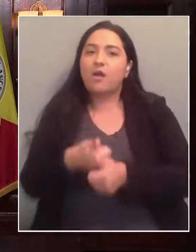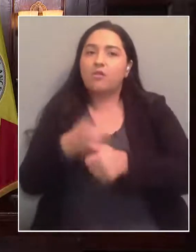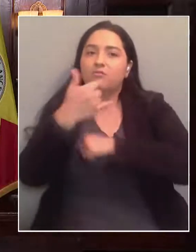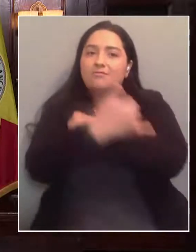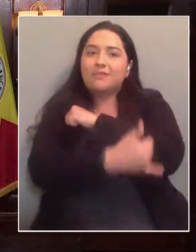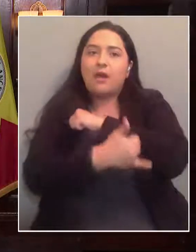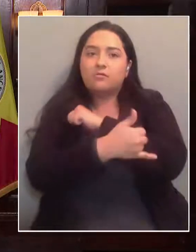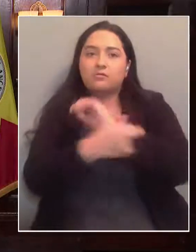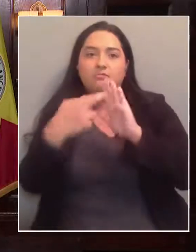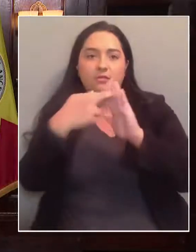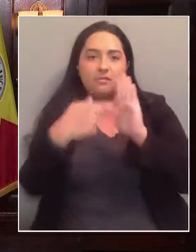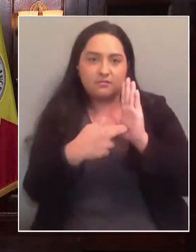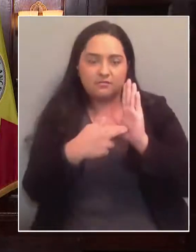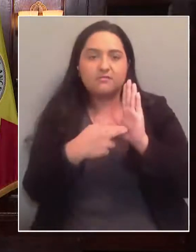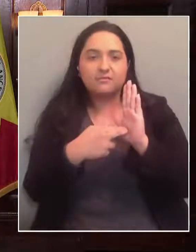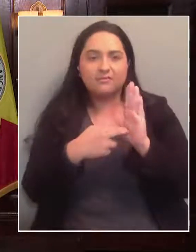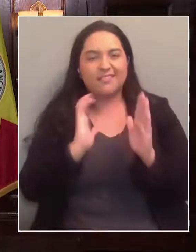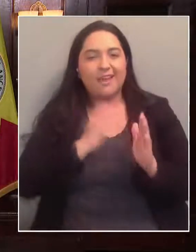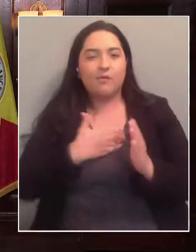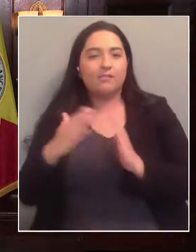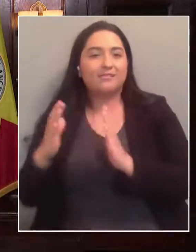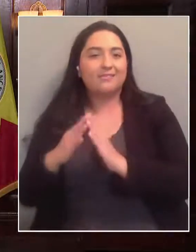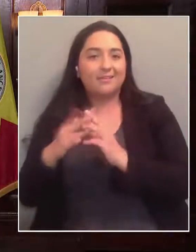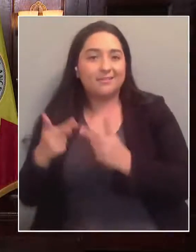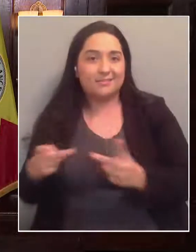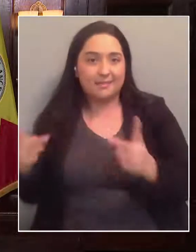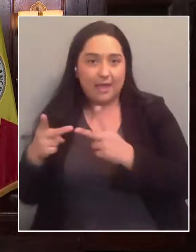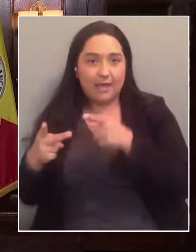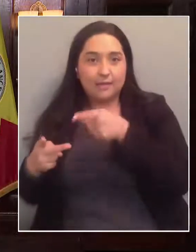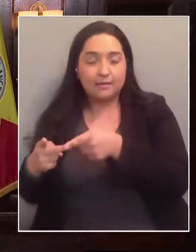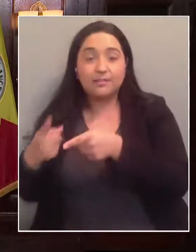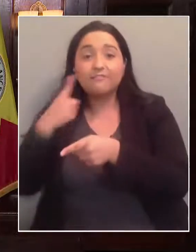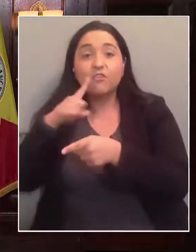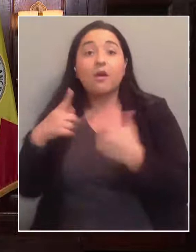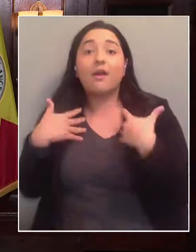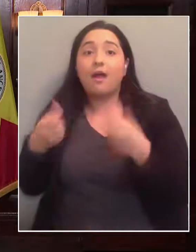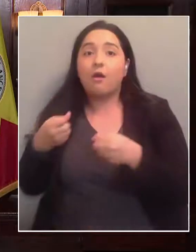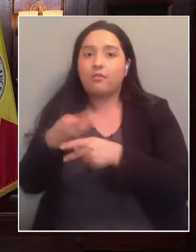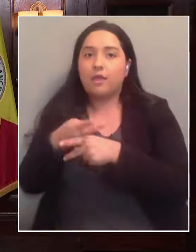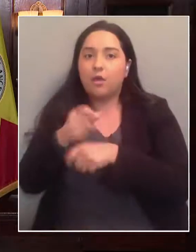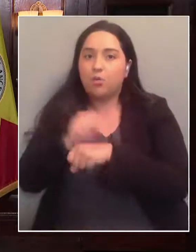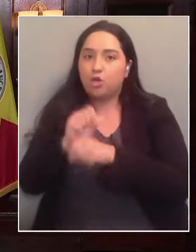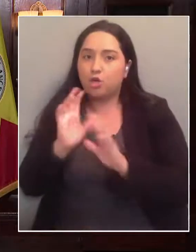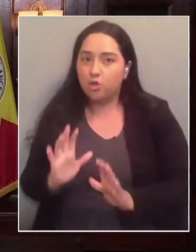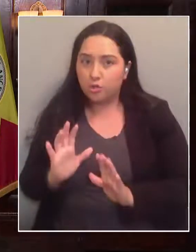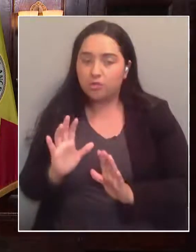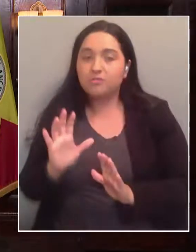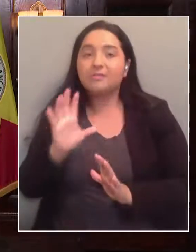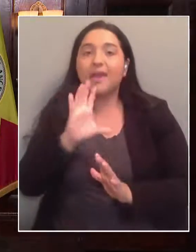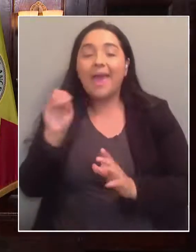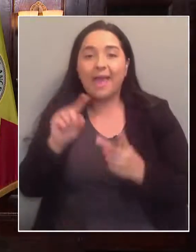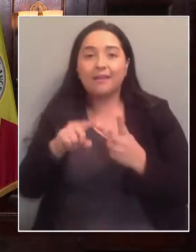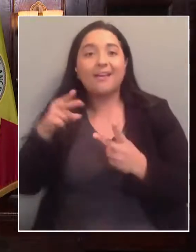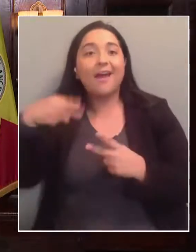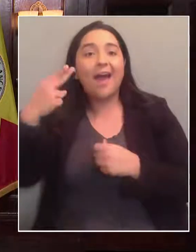THAT WE'RE RUNNING IS FOR HEALTHCARE WORKERS UNTIL HEALTHCARE WORKERS THE MOST VULNERABLE ARE DONE.